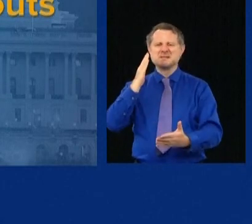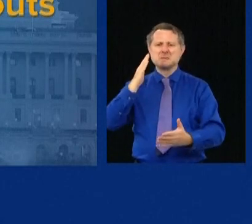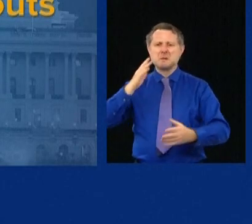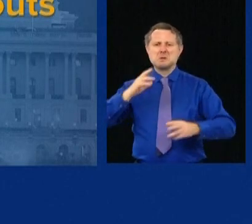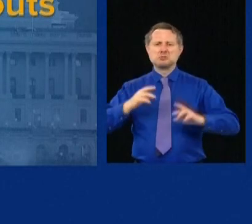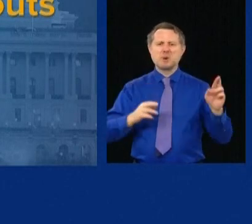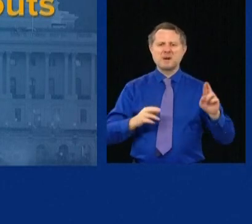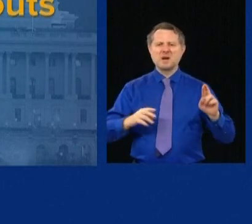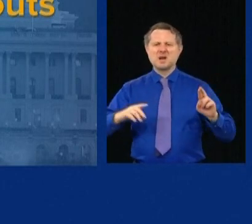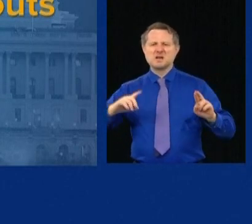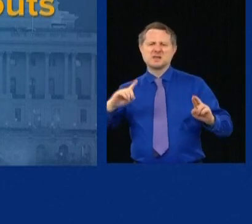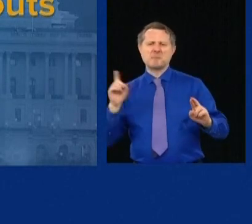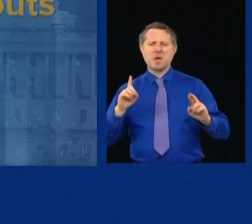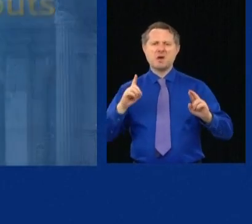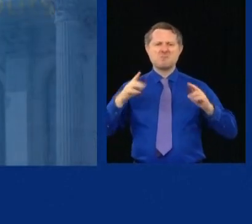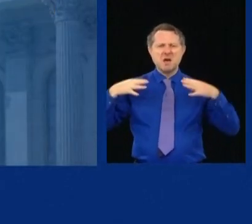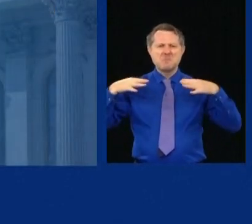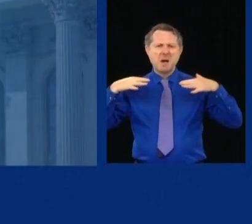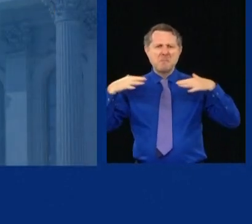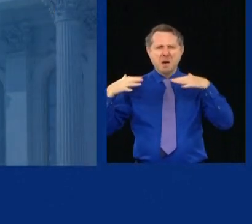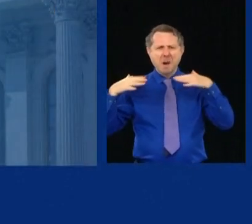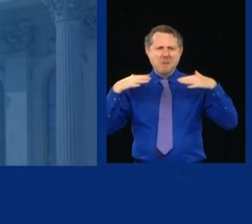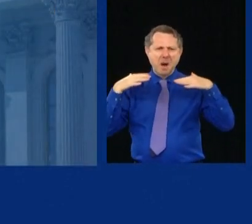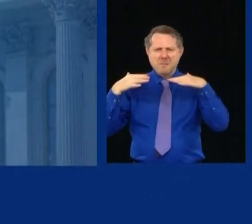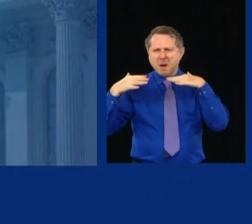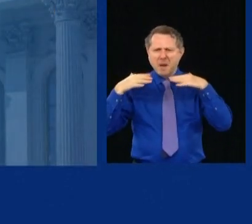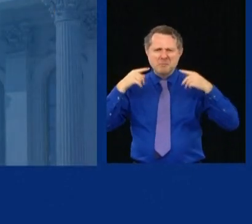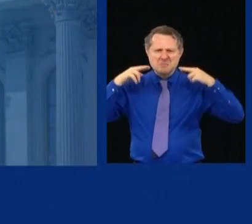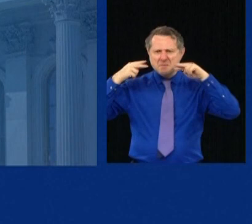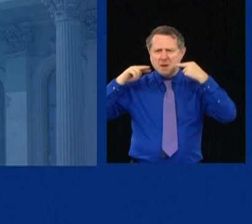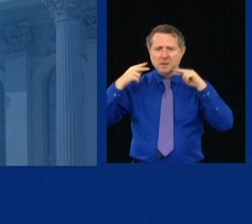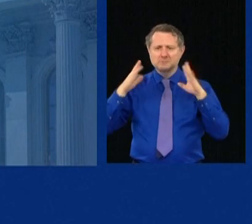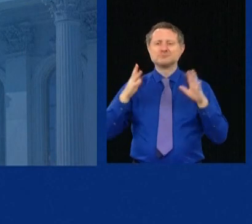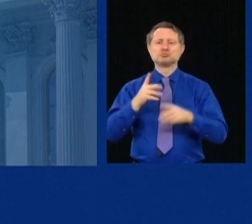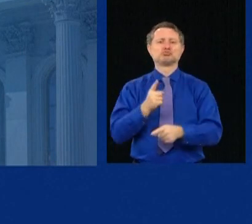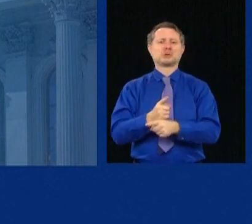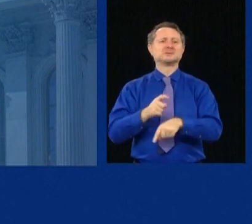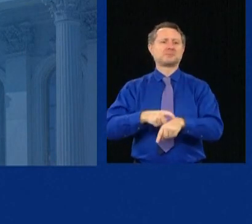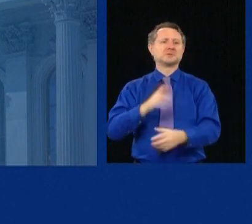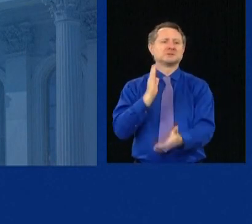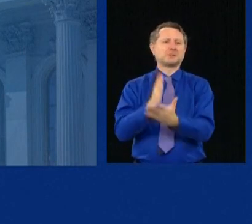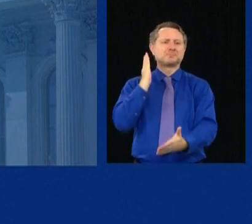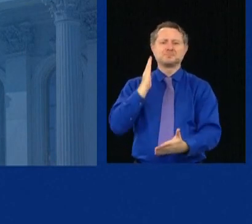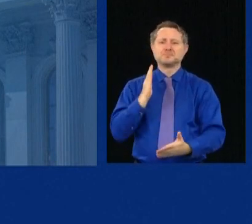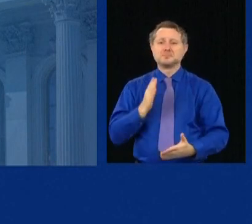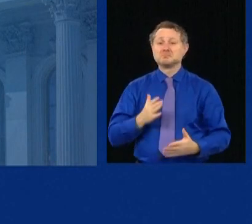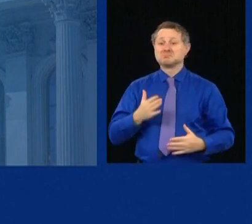HISTORY WHERE WE CAN GET OUT OF